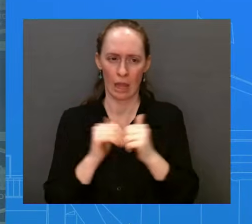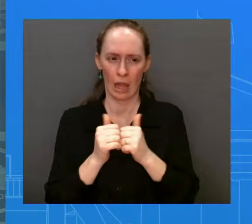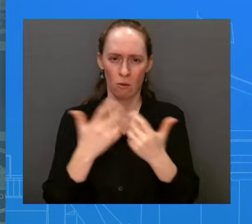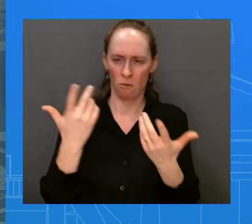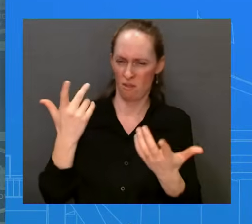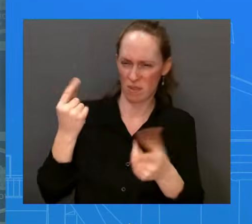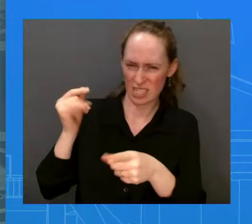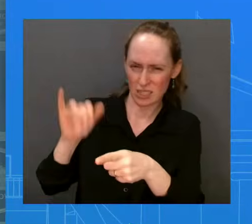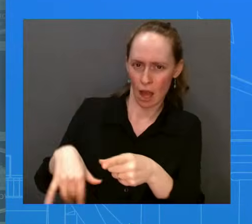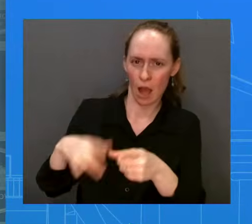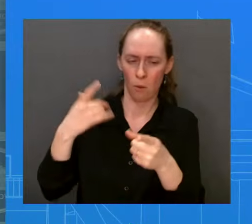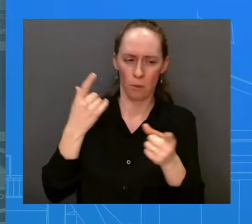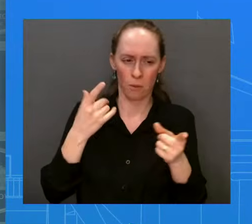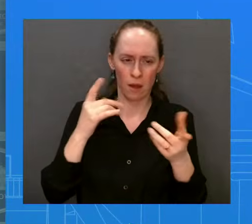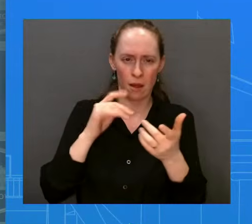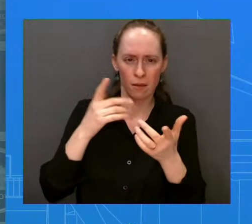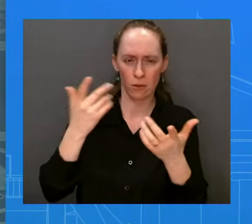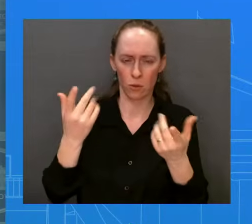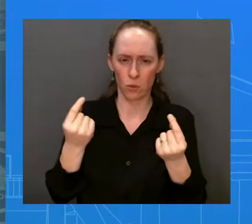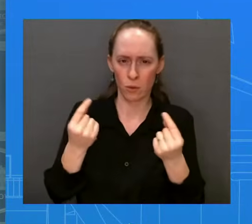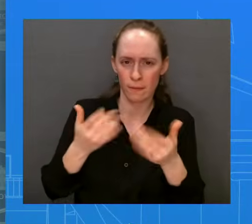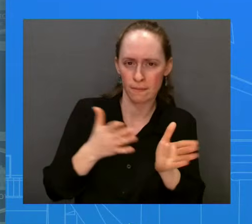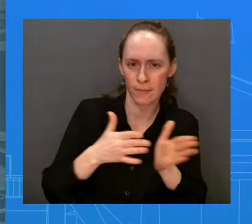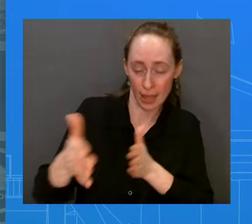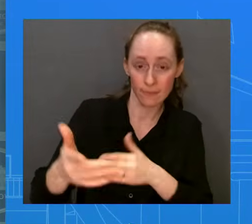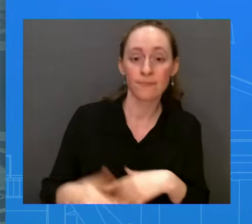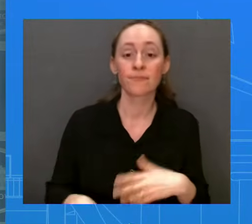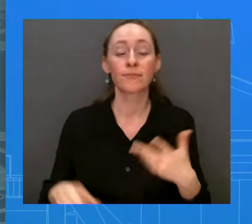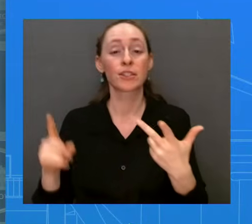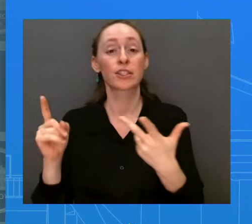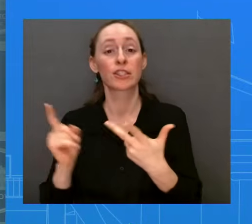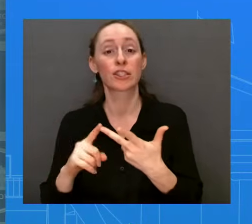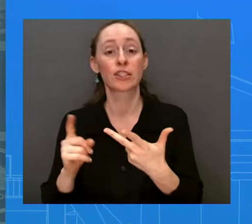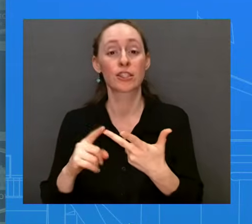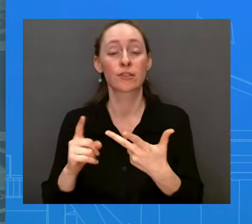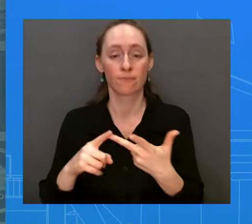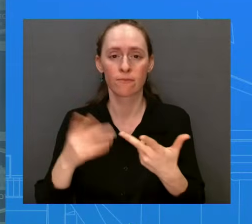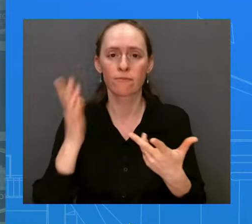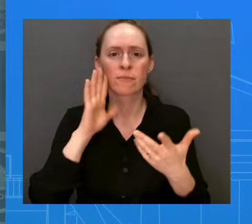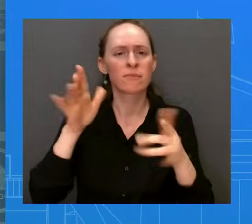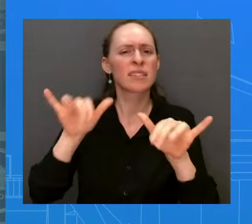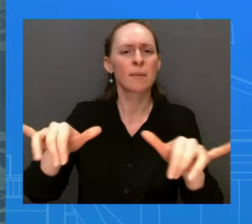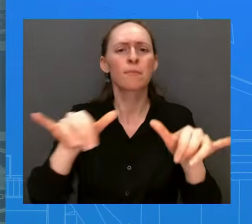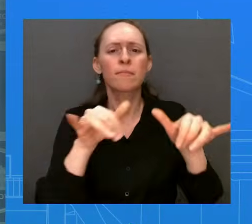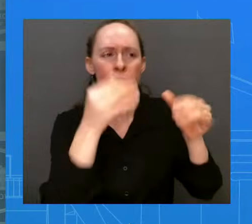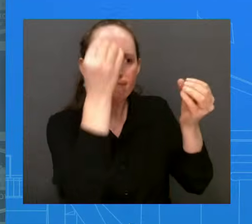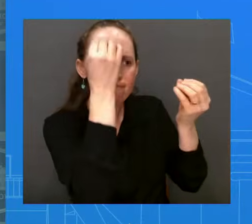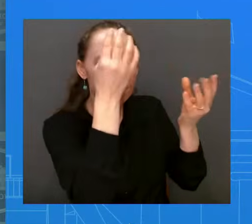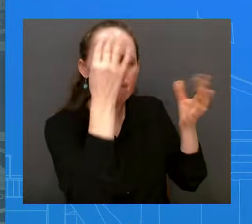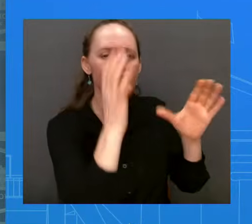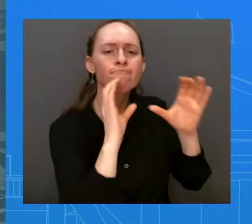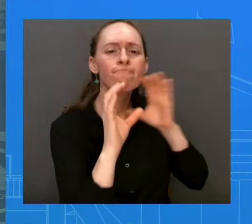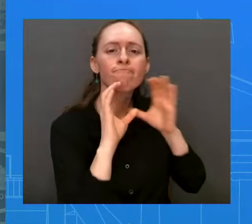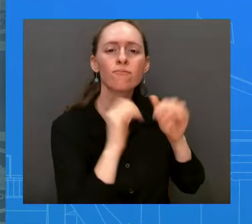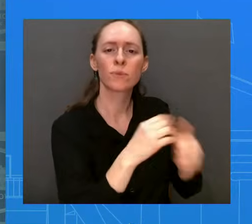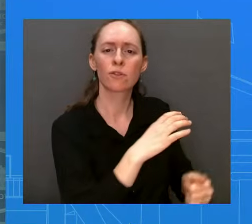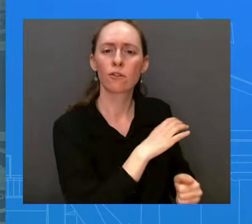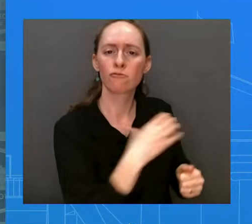of Congress and relevant state leadership on what we are doing and what we learn. The President has made this a very top priority.